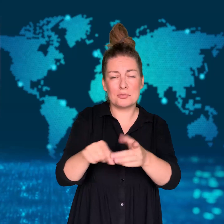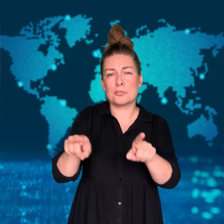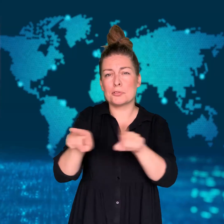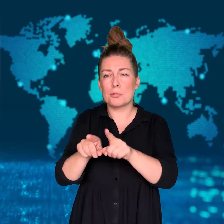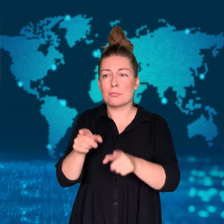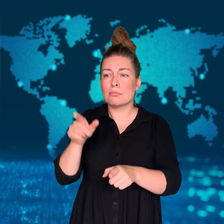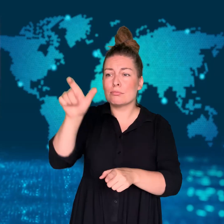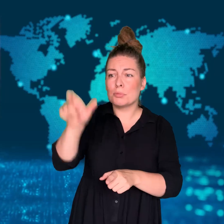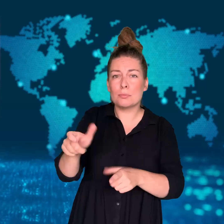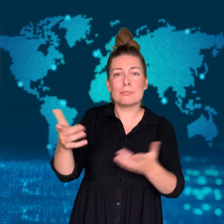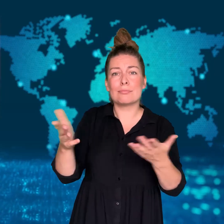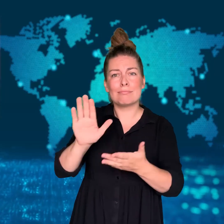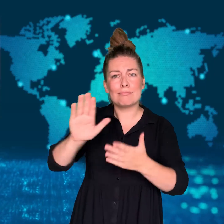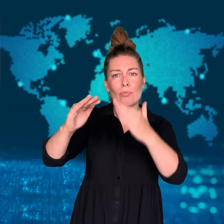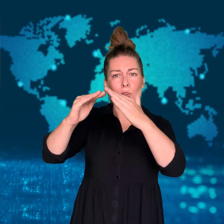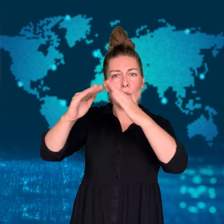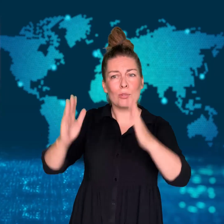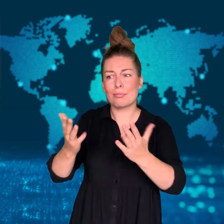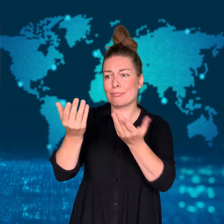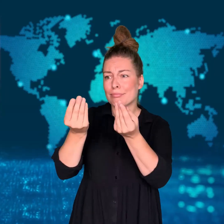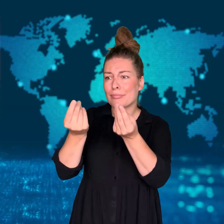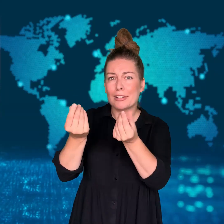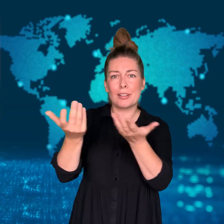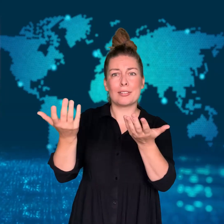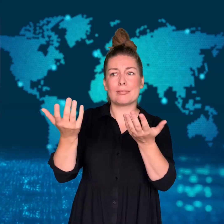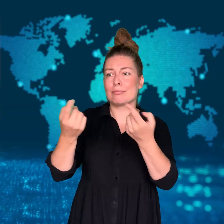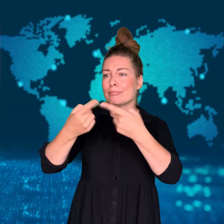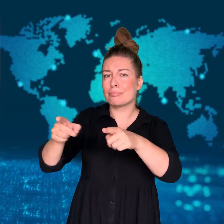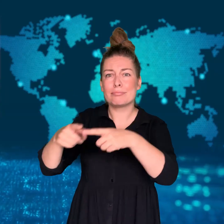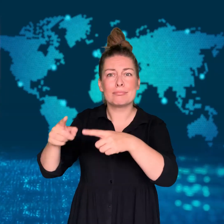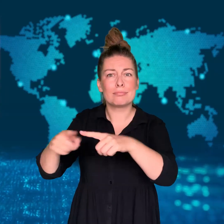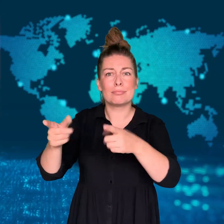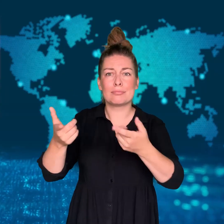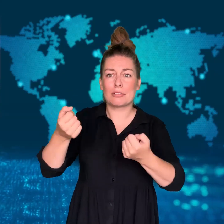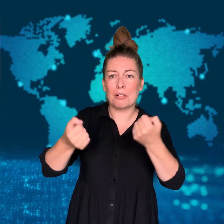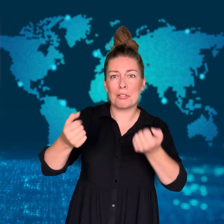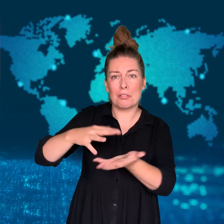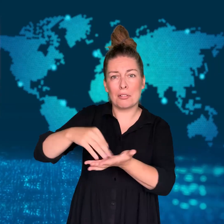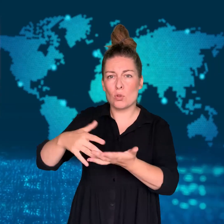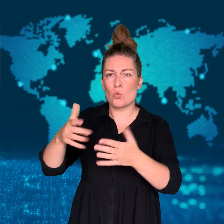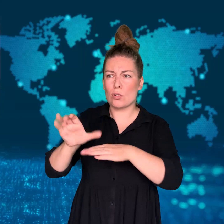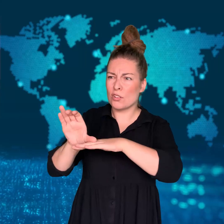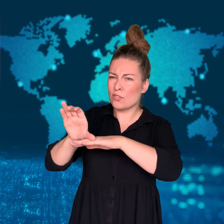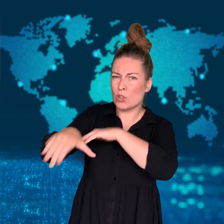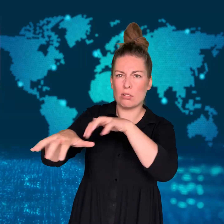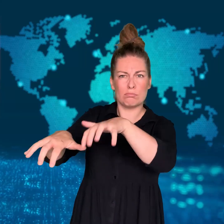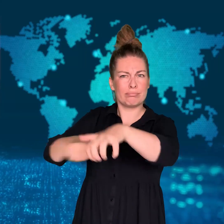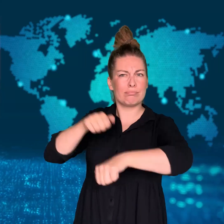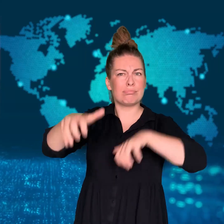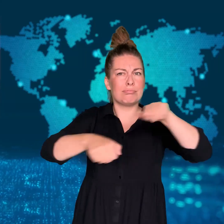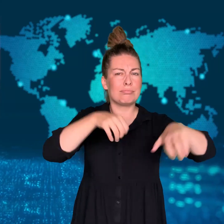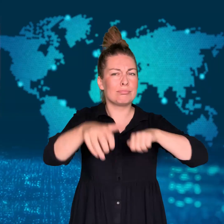because of his involvement in murder, extortion,